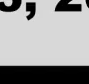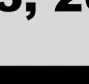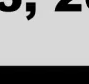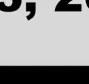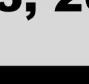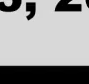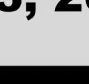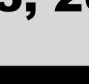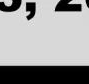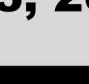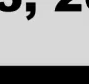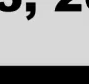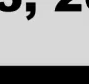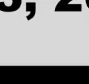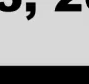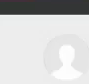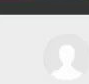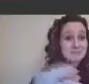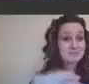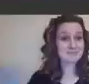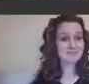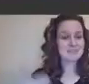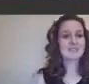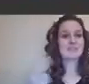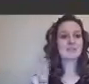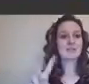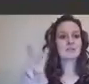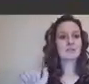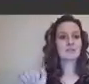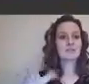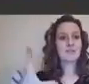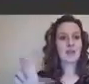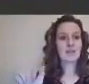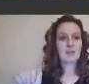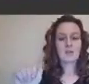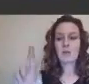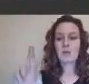Good afternoon, everyone. This is Dr. Val Arkoosh, Chair of the Montgomery County Board of